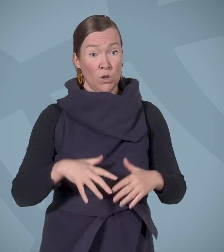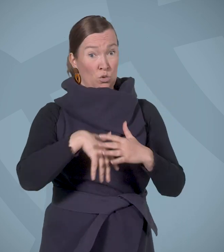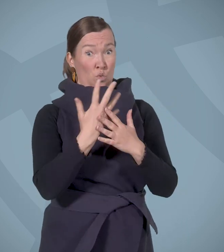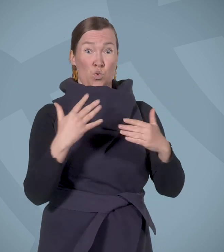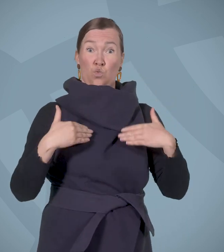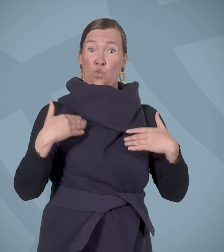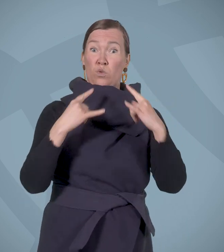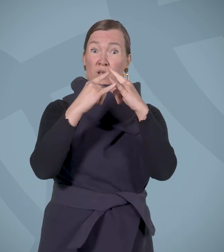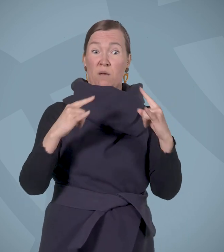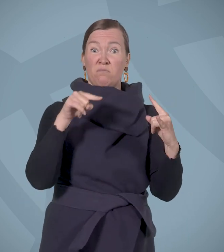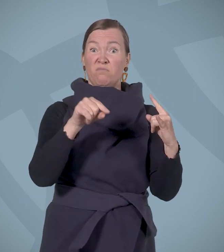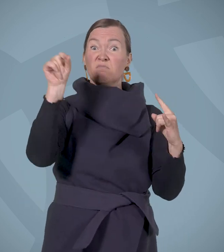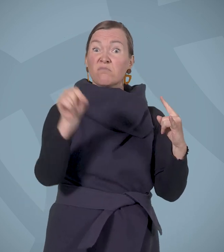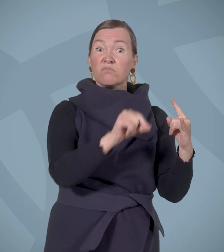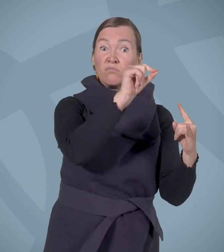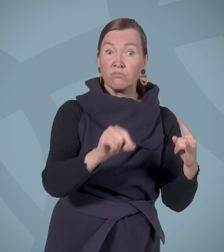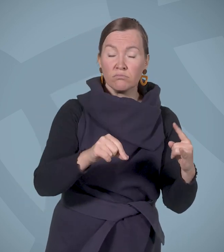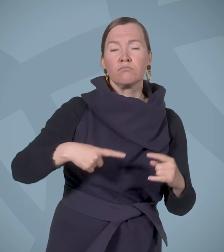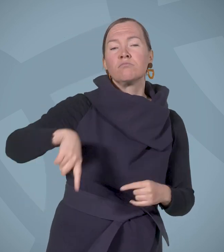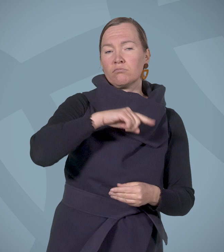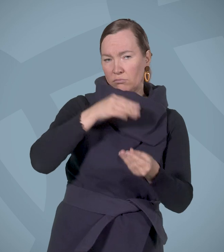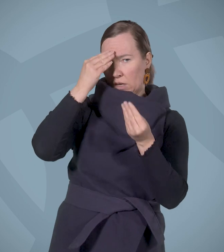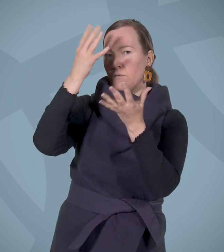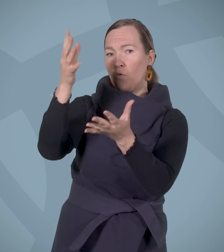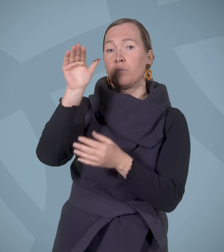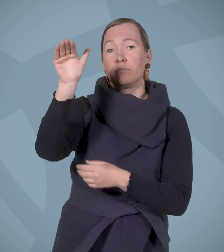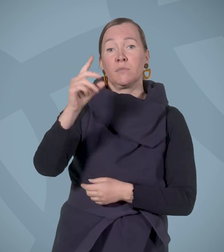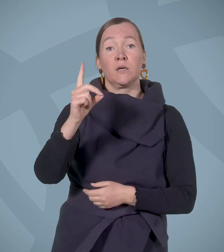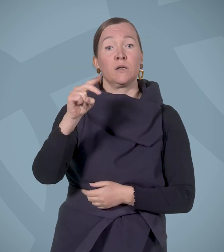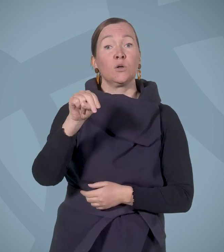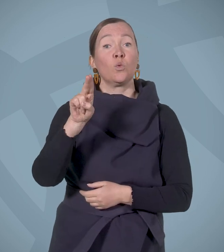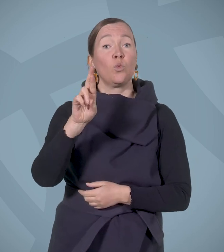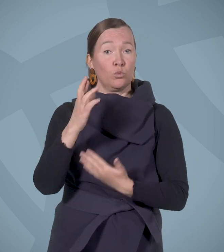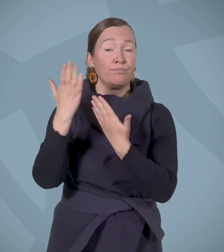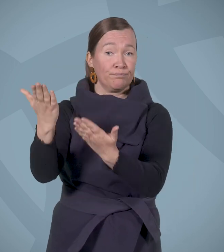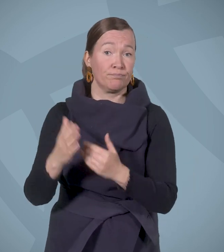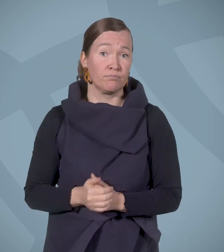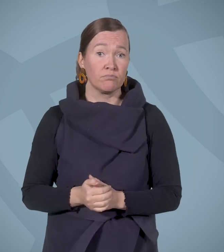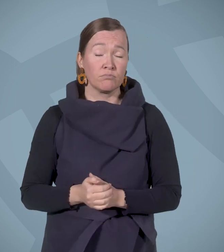We will inform the Nordic Deaf Youth Council about the cancellation of the Nordic Youth Camp.